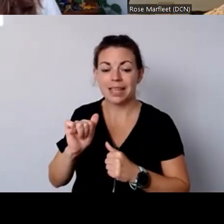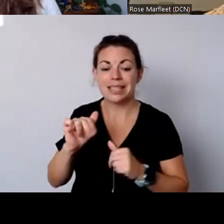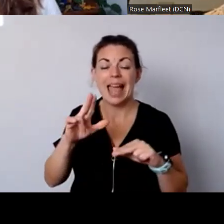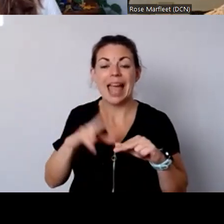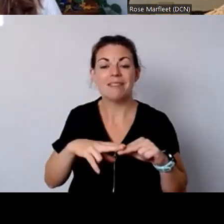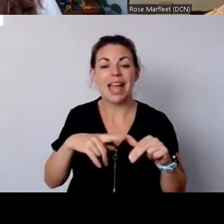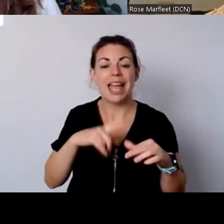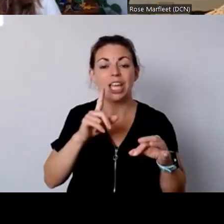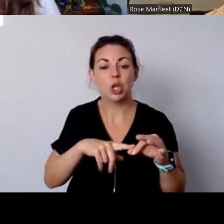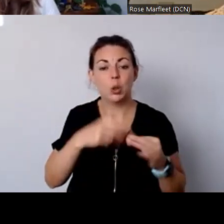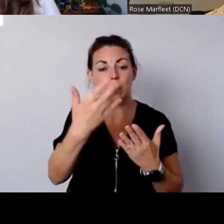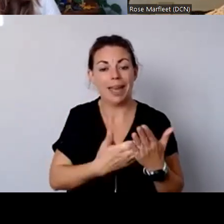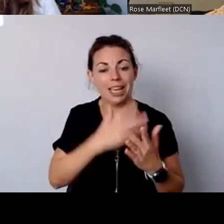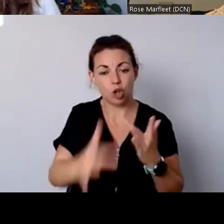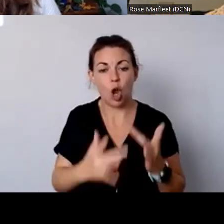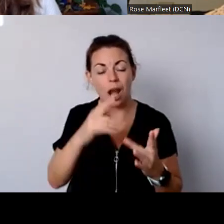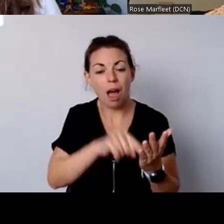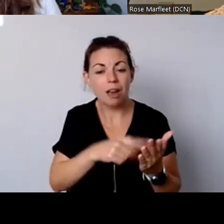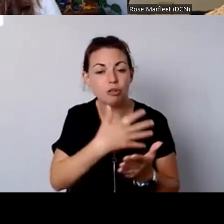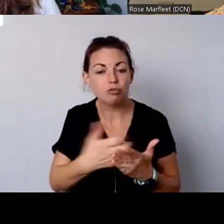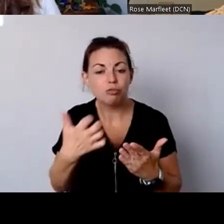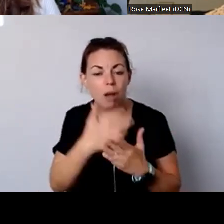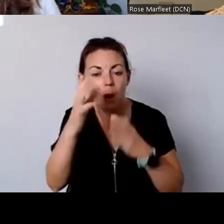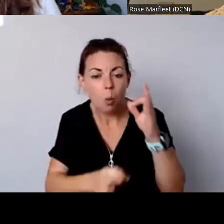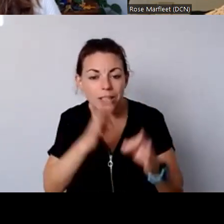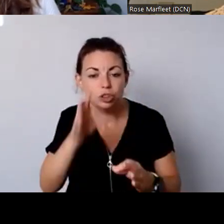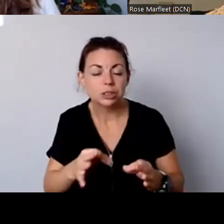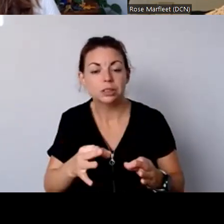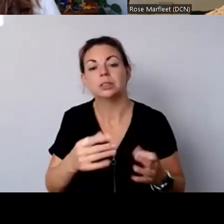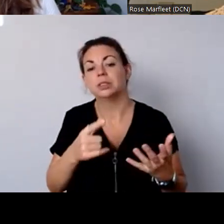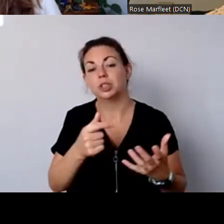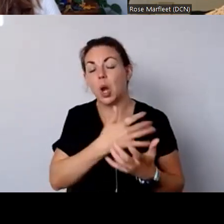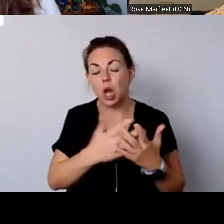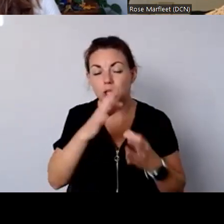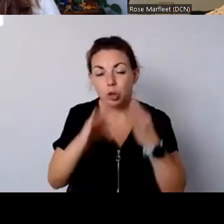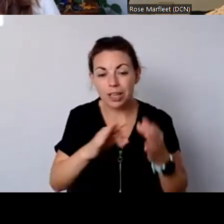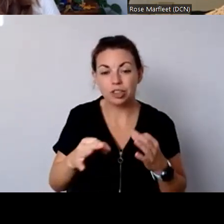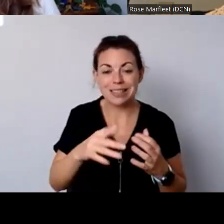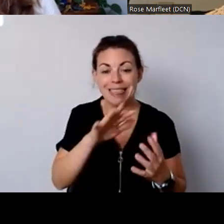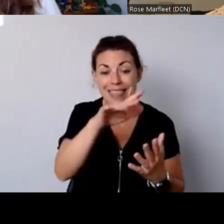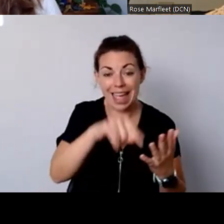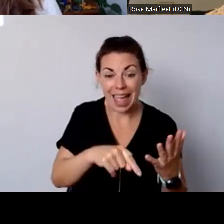on our website where you will find answers to quite a few questions that may be lingering somewhere.